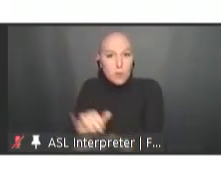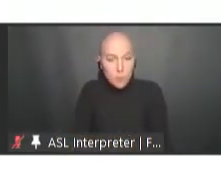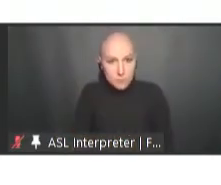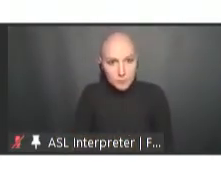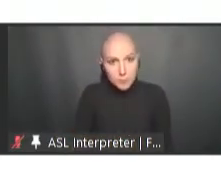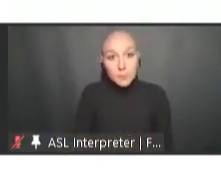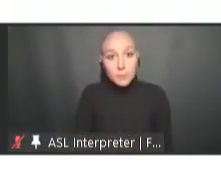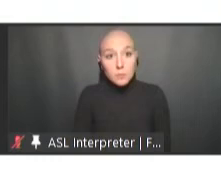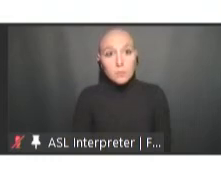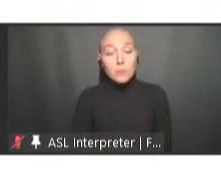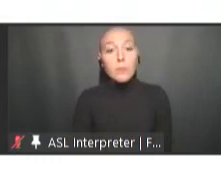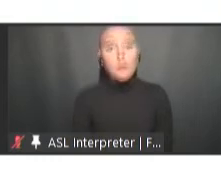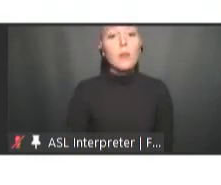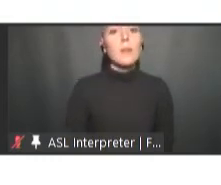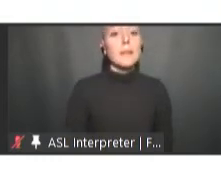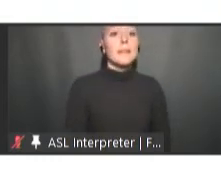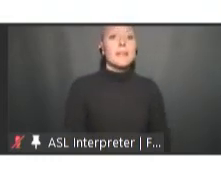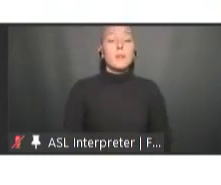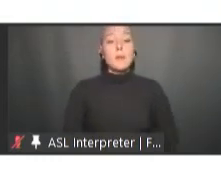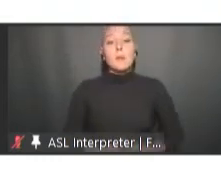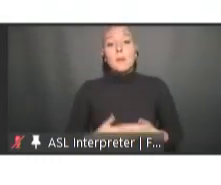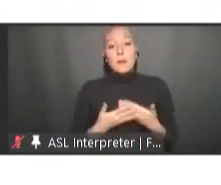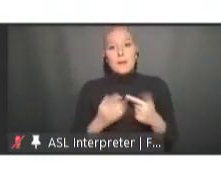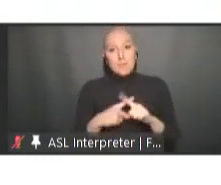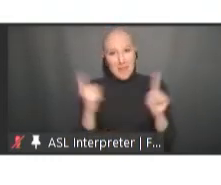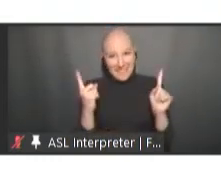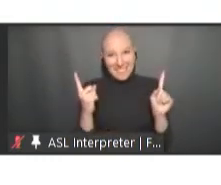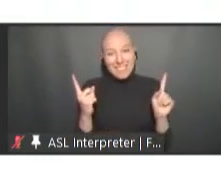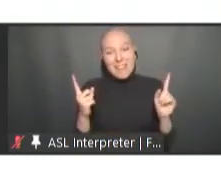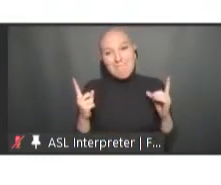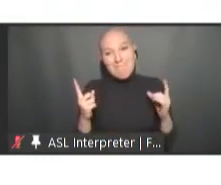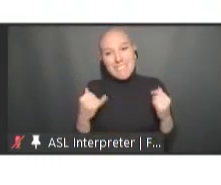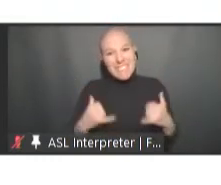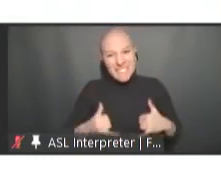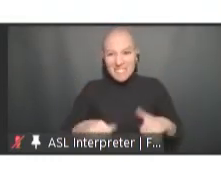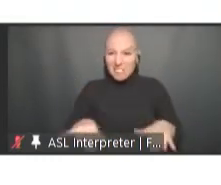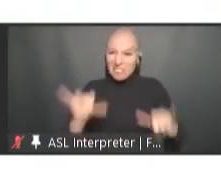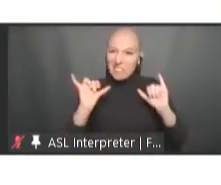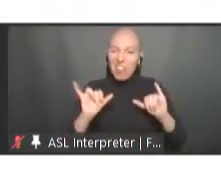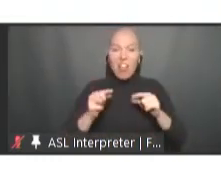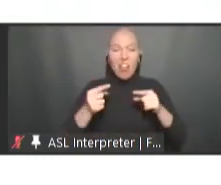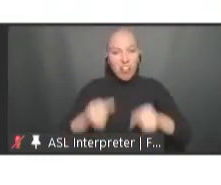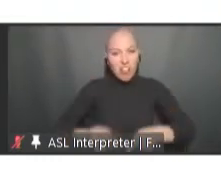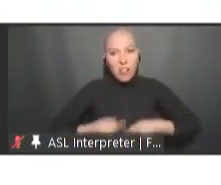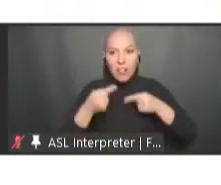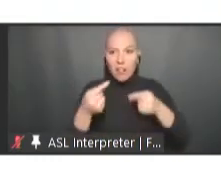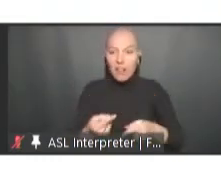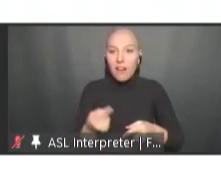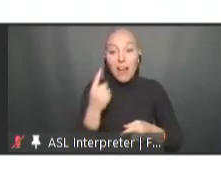But, you know, we still have problems. I think several of our speakers today have talked about